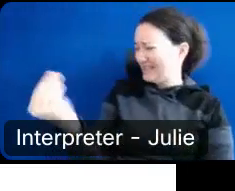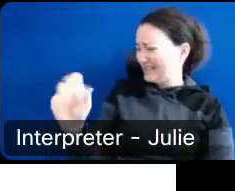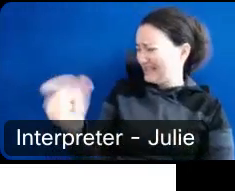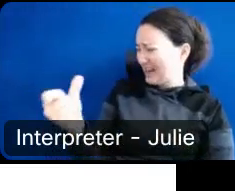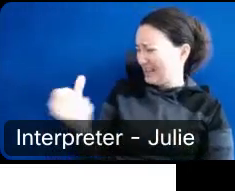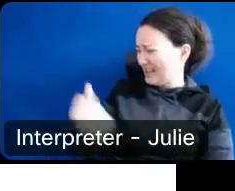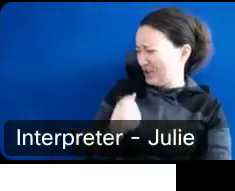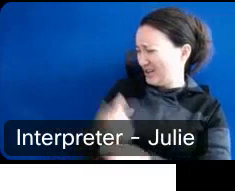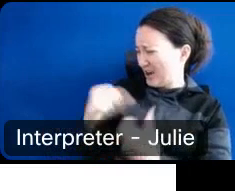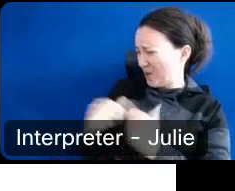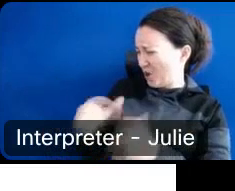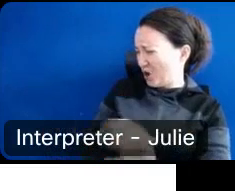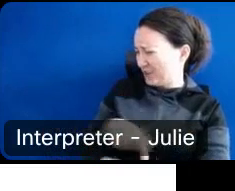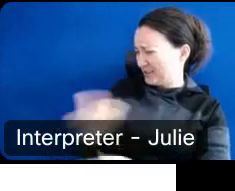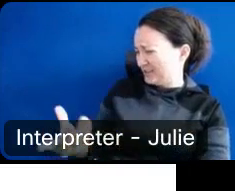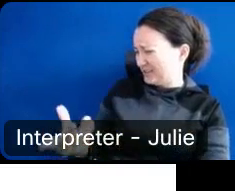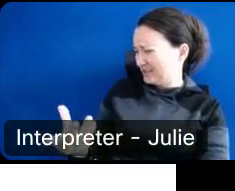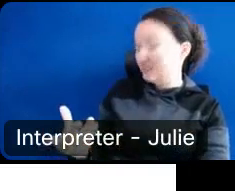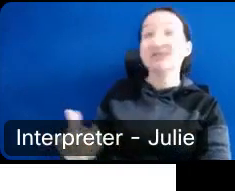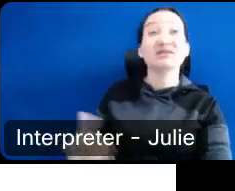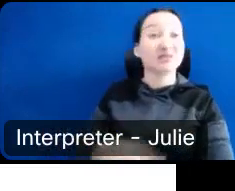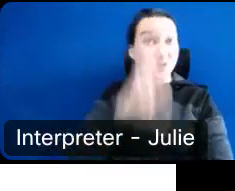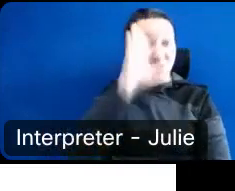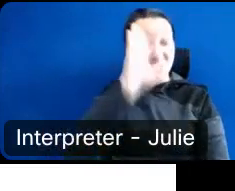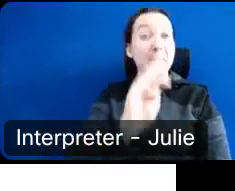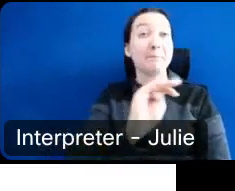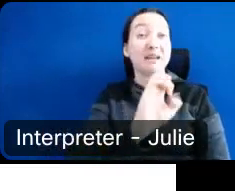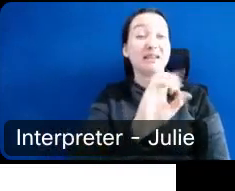So, but given that Medicare is moving towards.